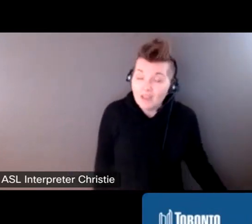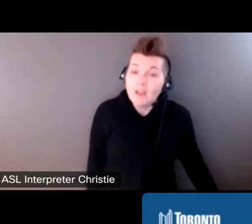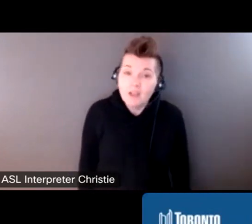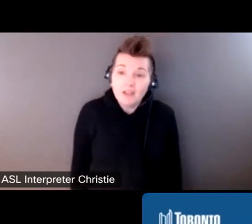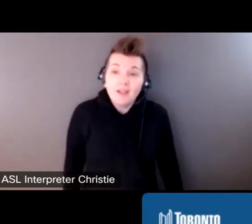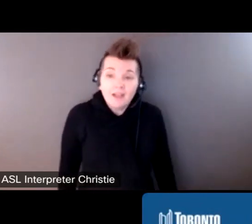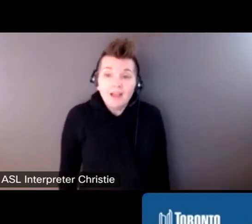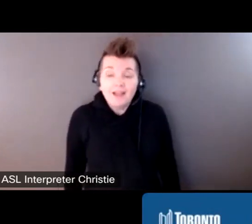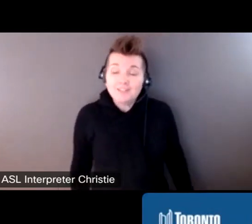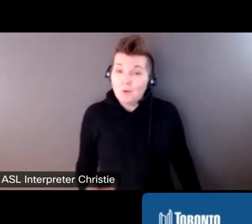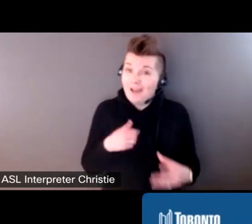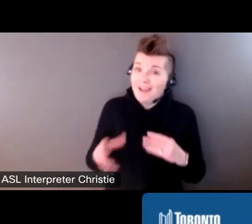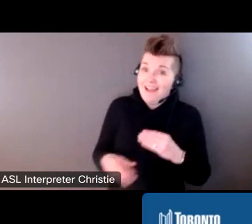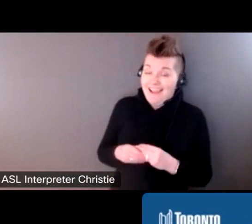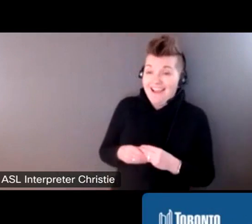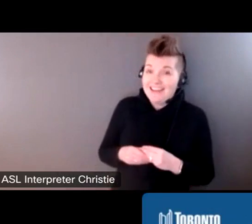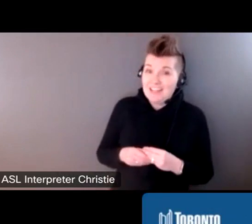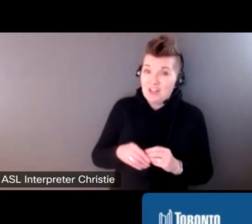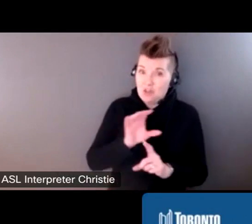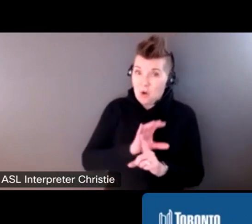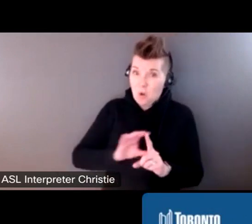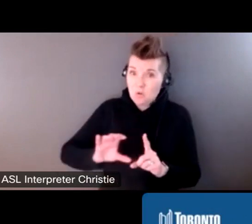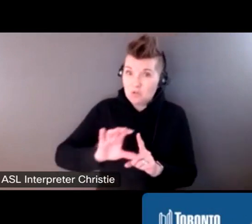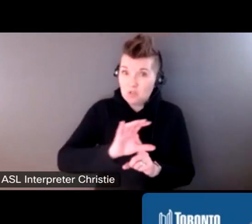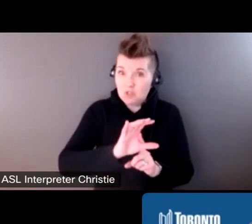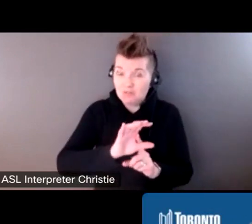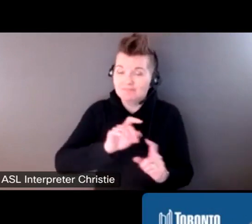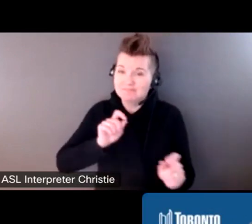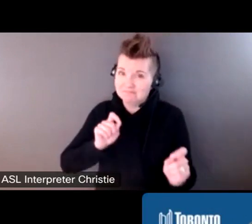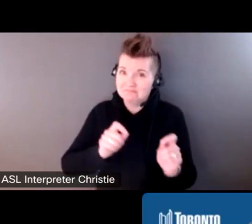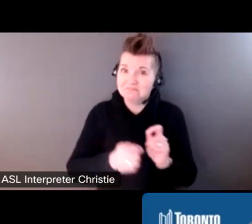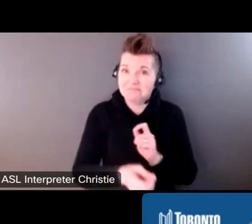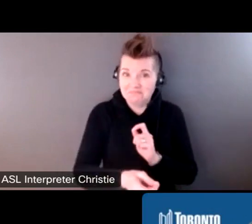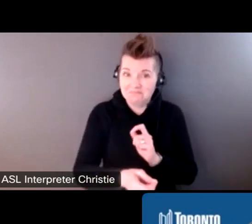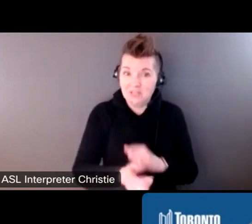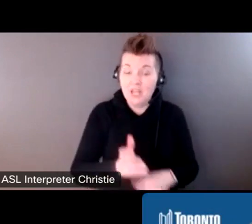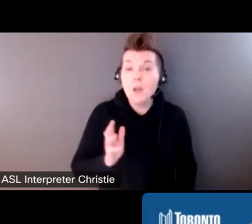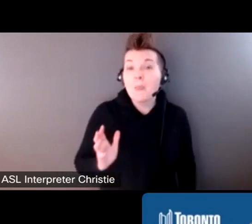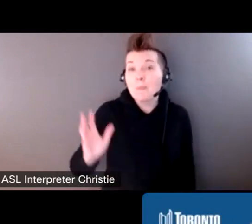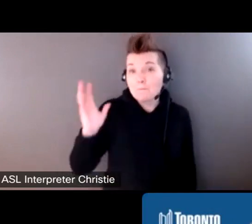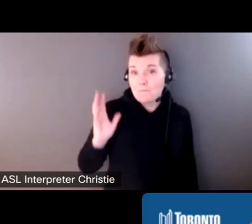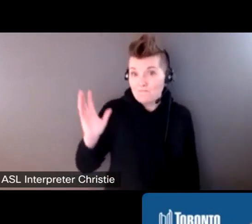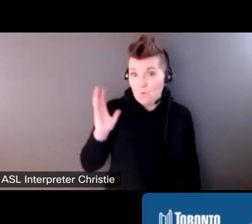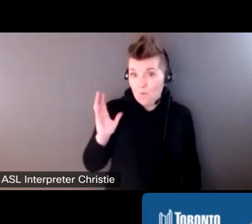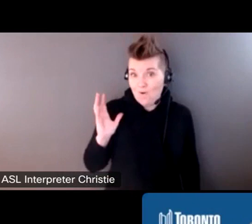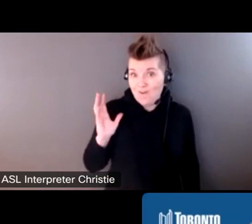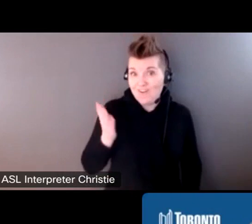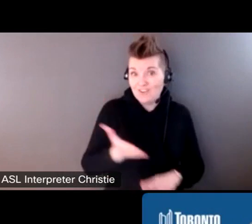How we did culture or how we did construction and mitigated the impacts before this is kind